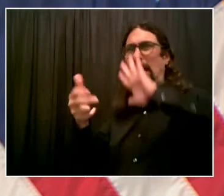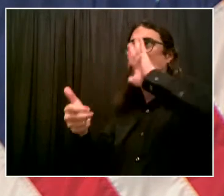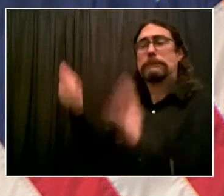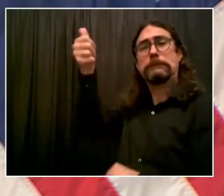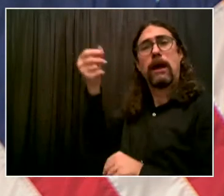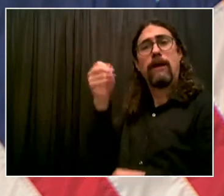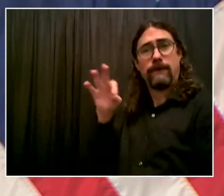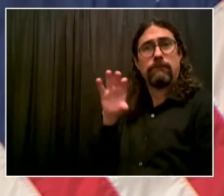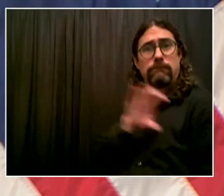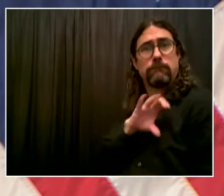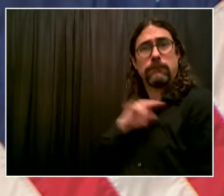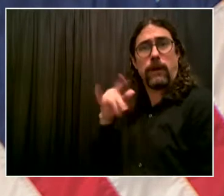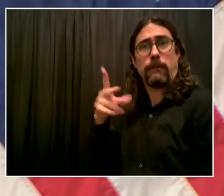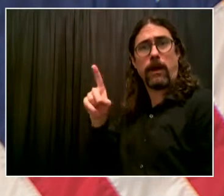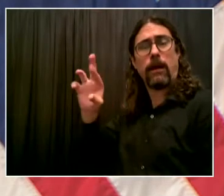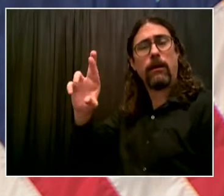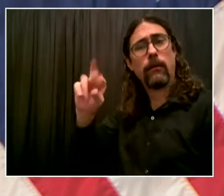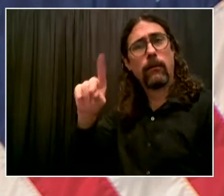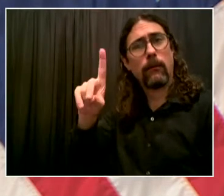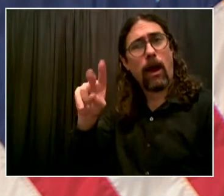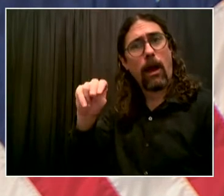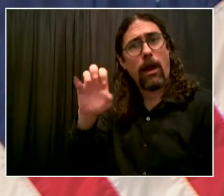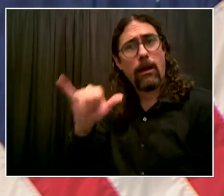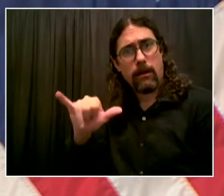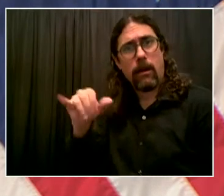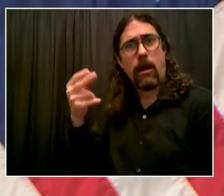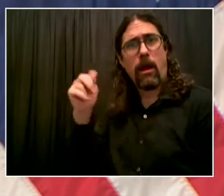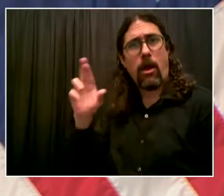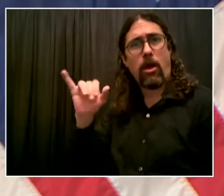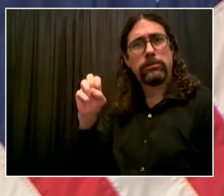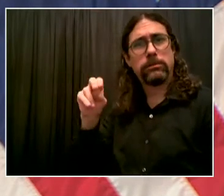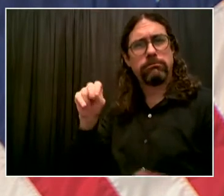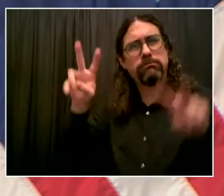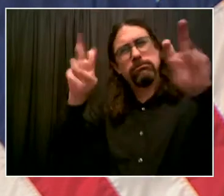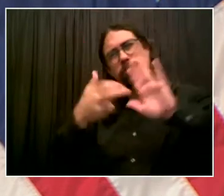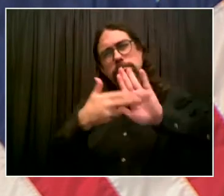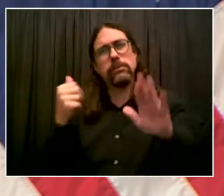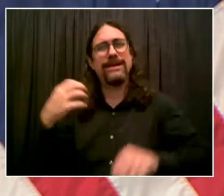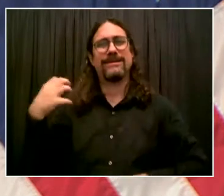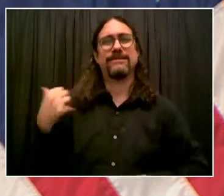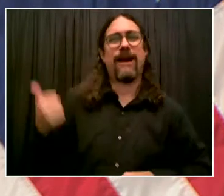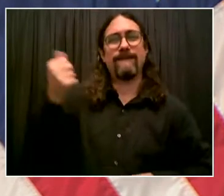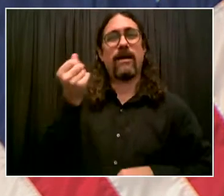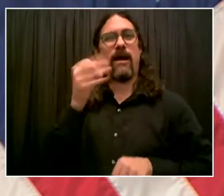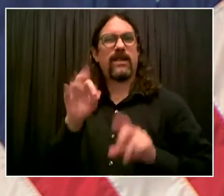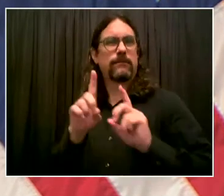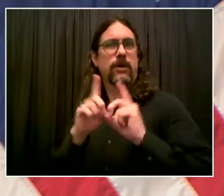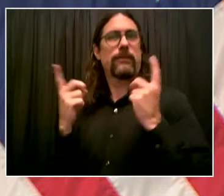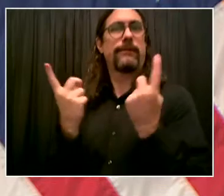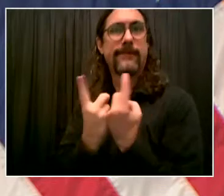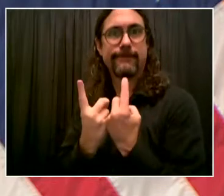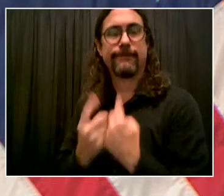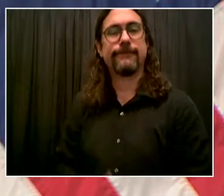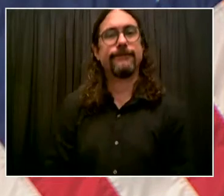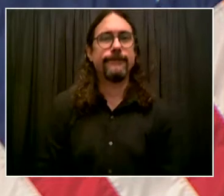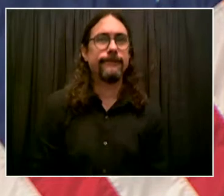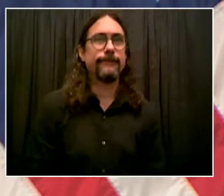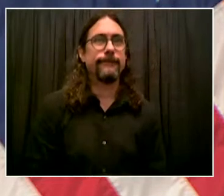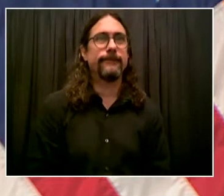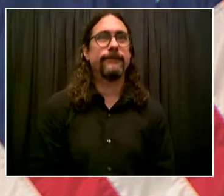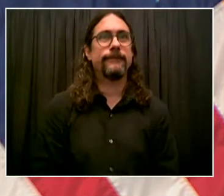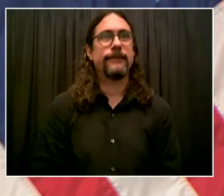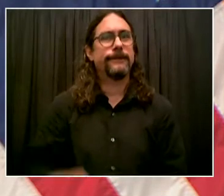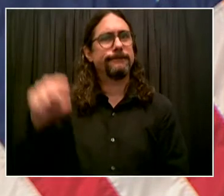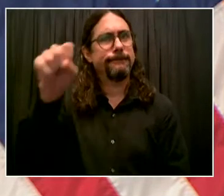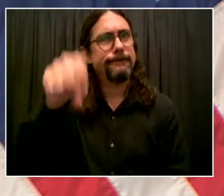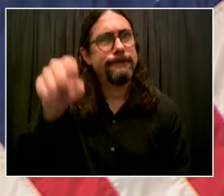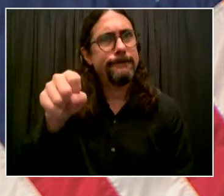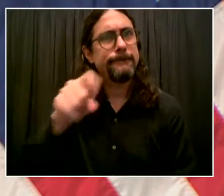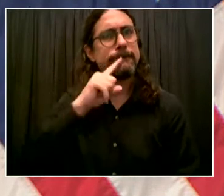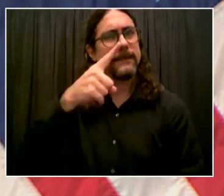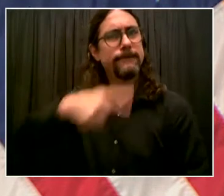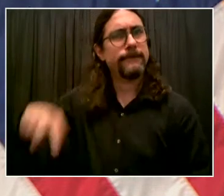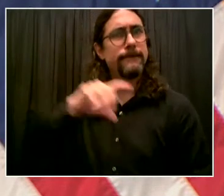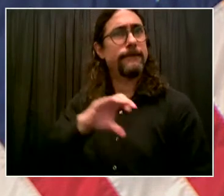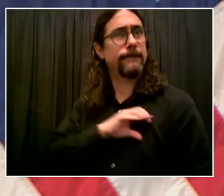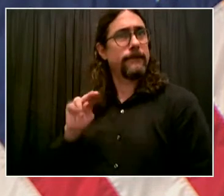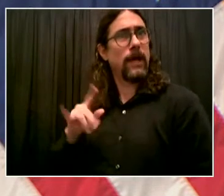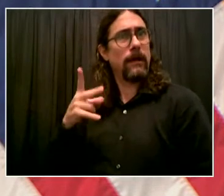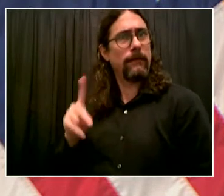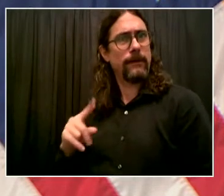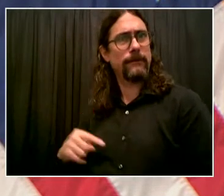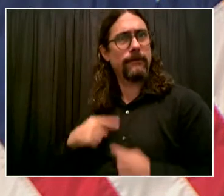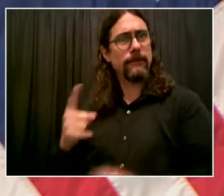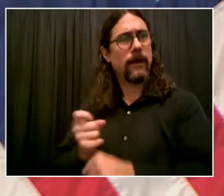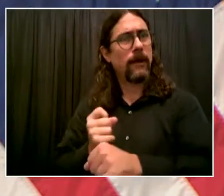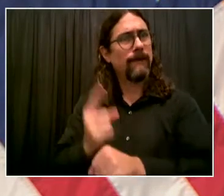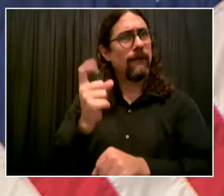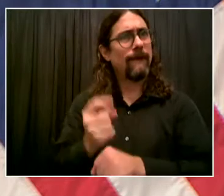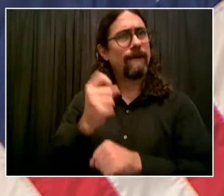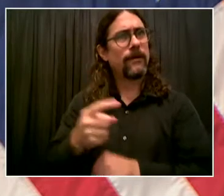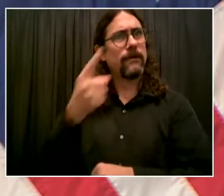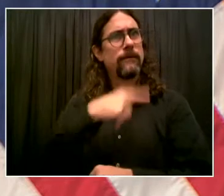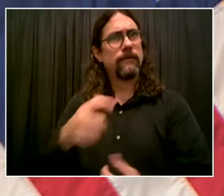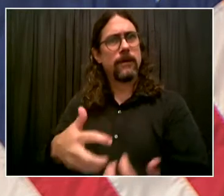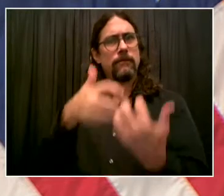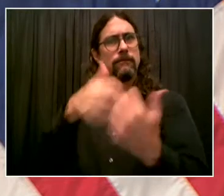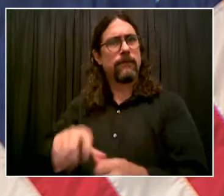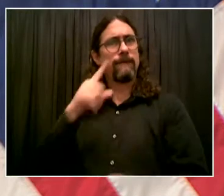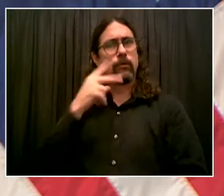THANK YOU